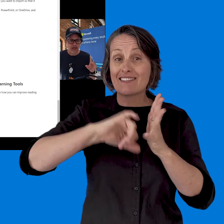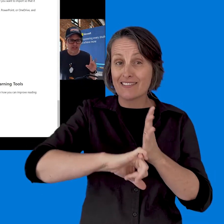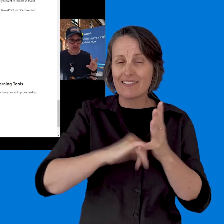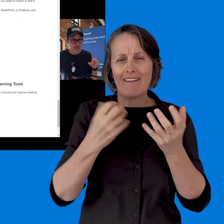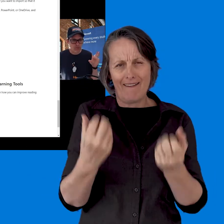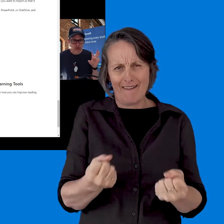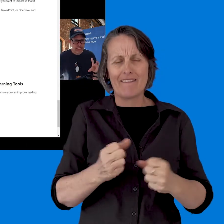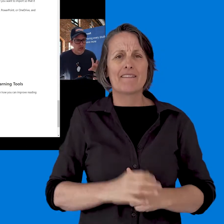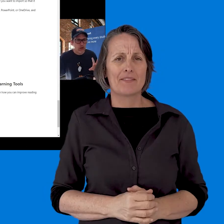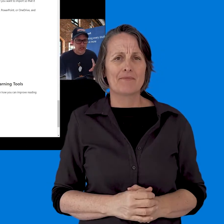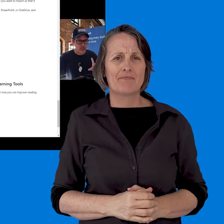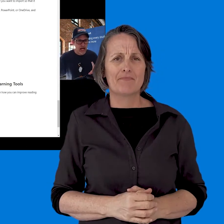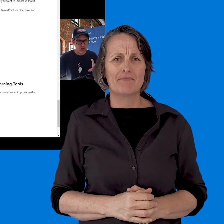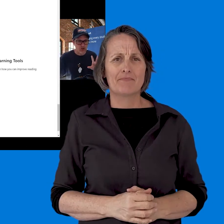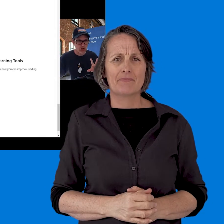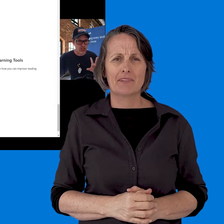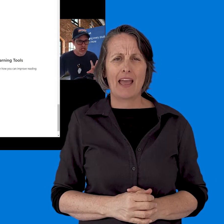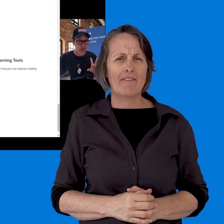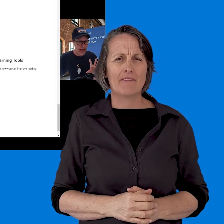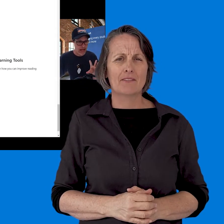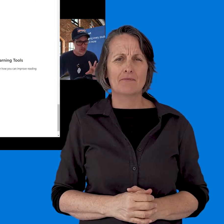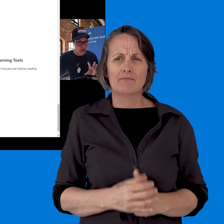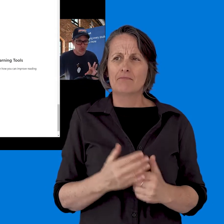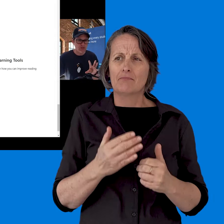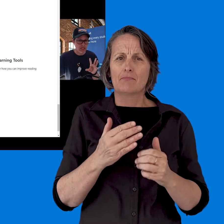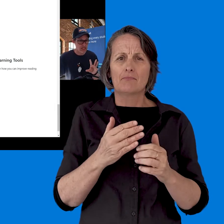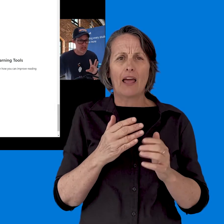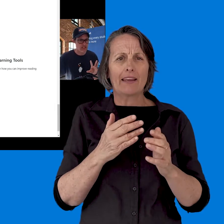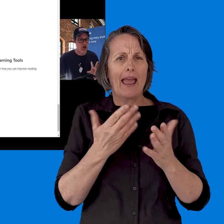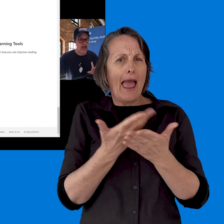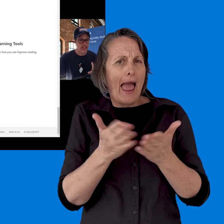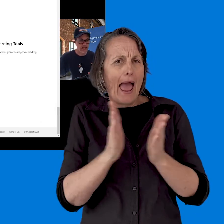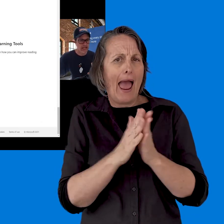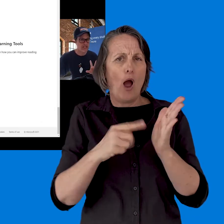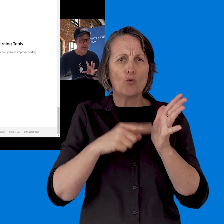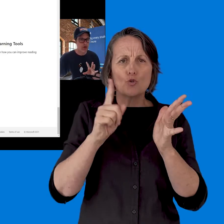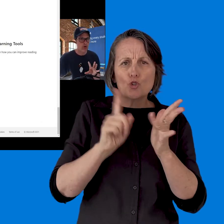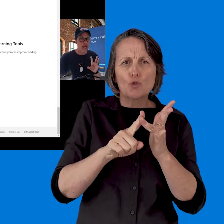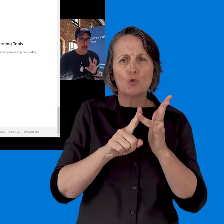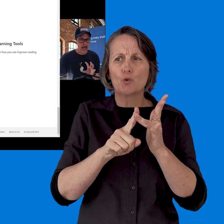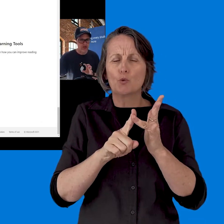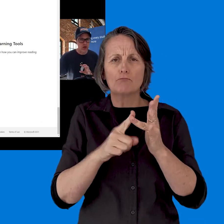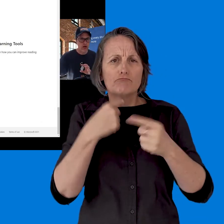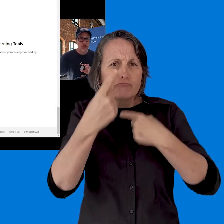There's some really quick short and sharp tools. In here there's a 90 second demo as well.